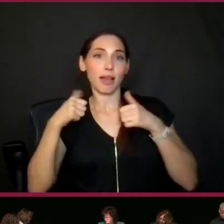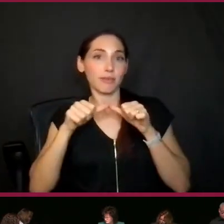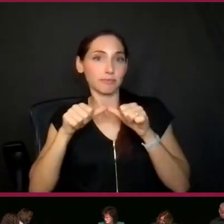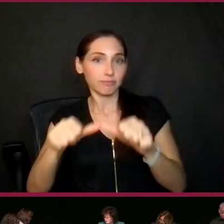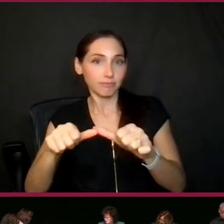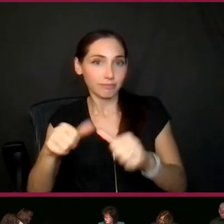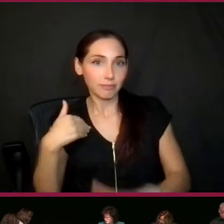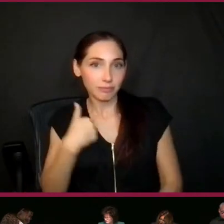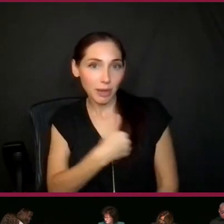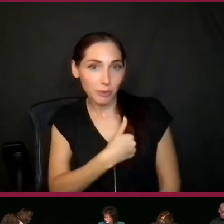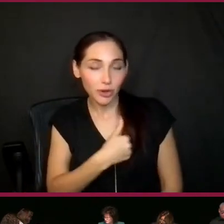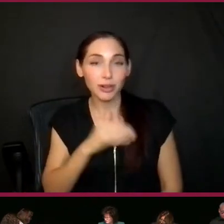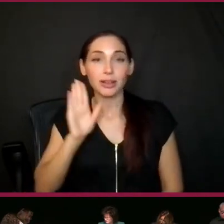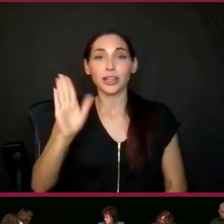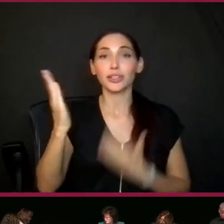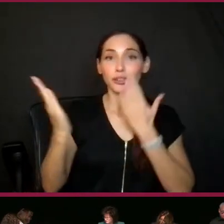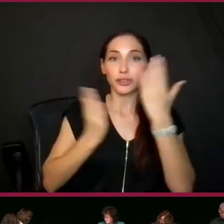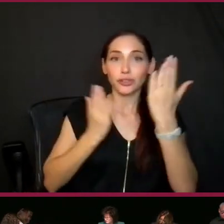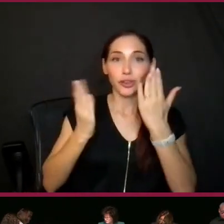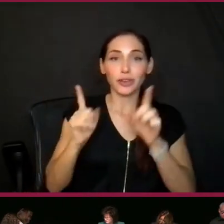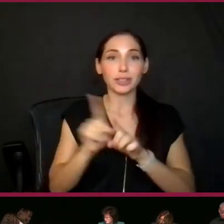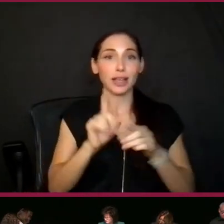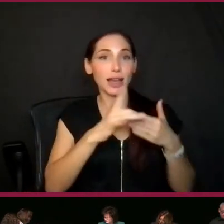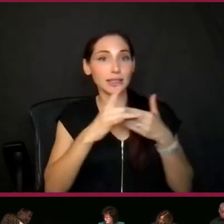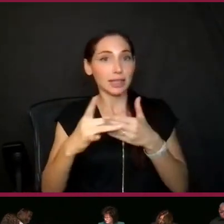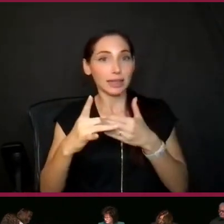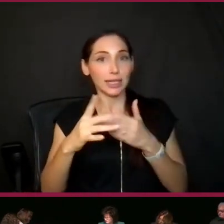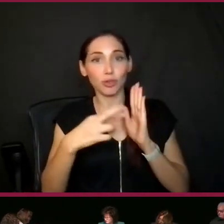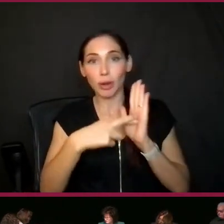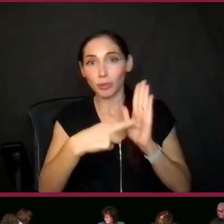service as lead field representative for Congressional